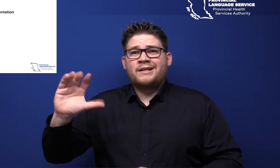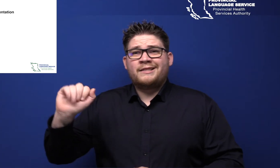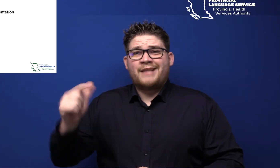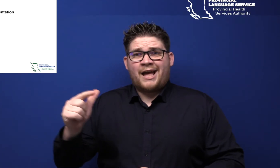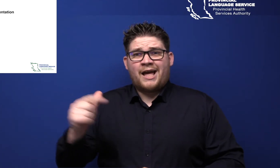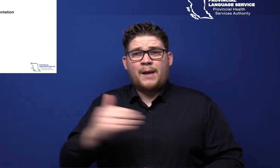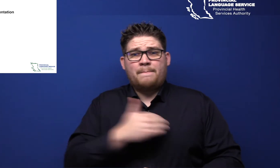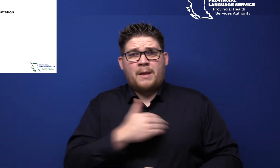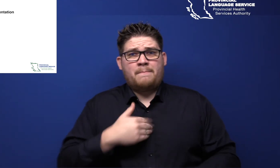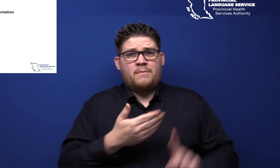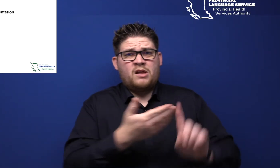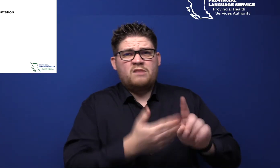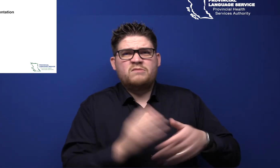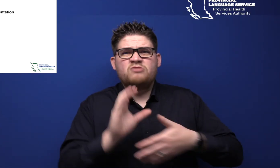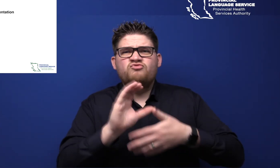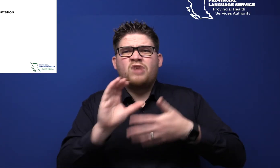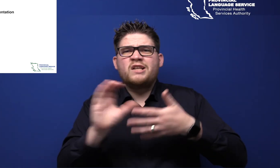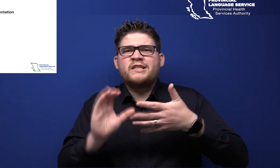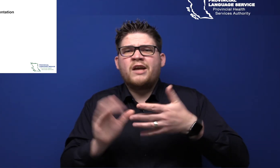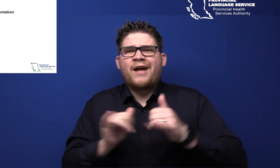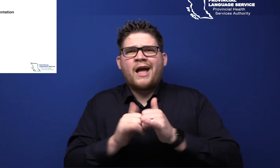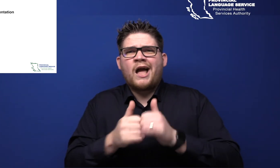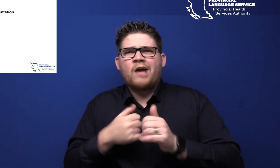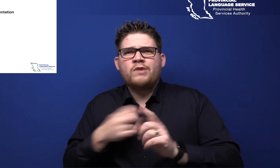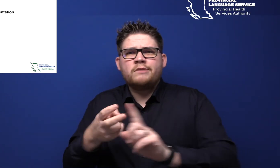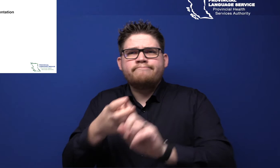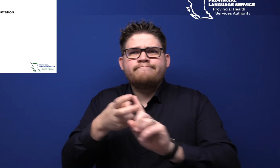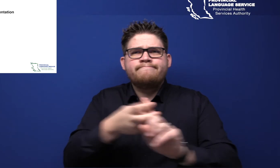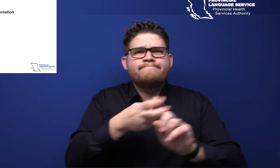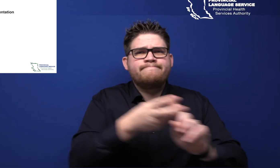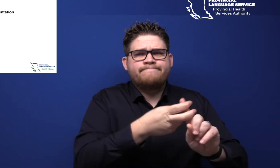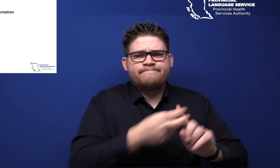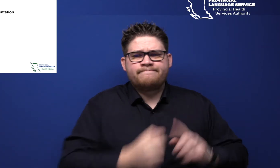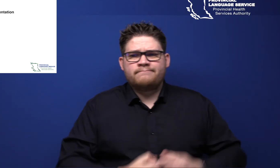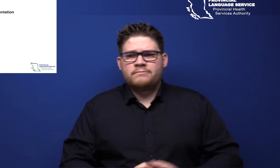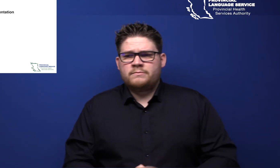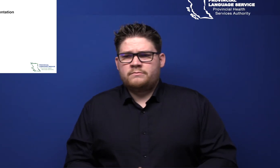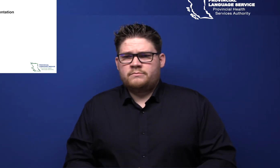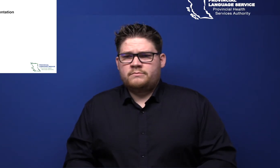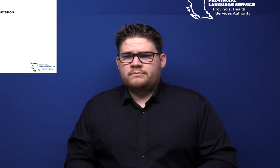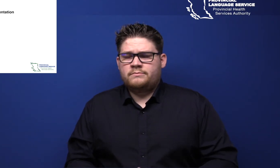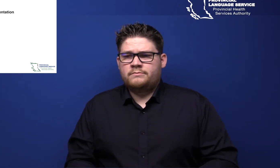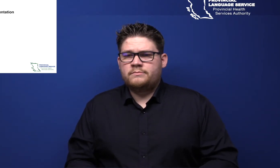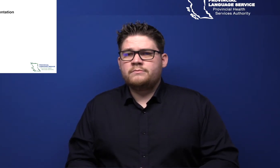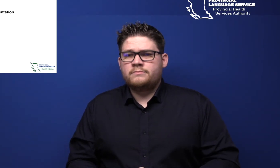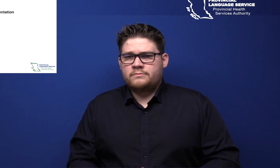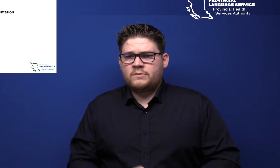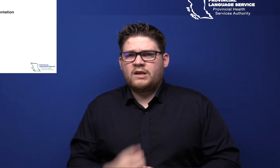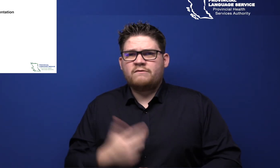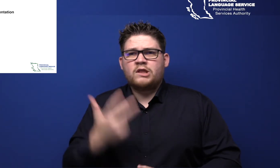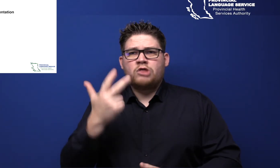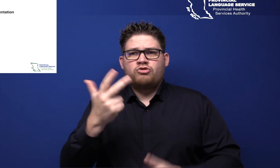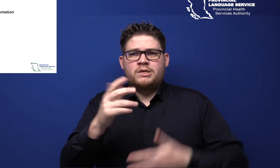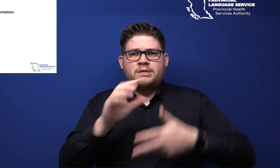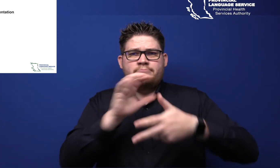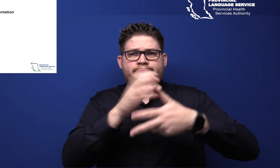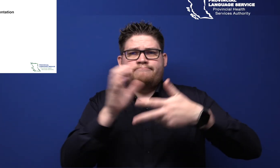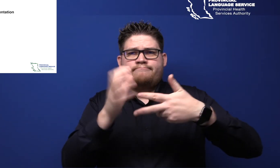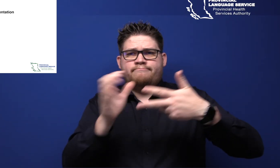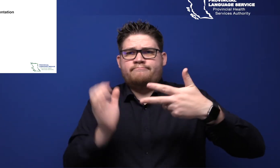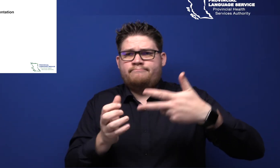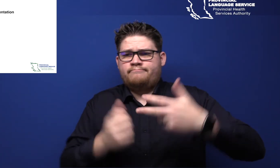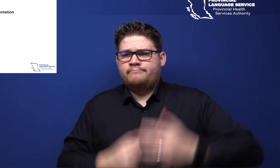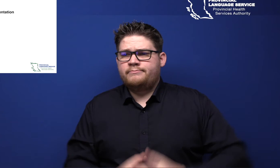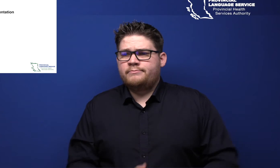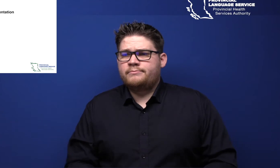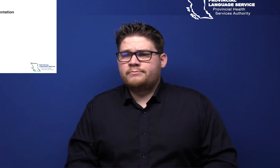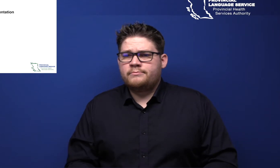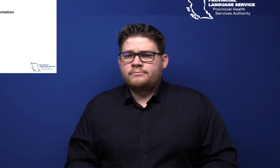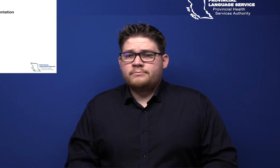THE CAG MEMBERS WERE CHOSEN BASED ON SET CRITERIA.